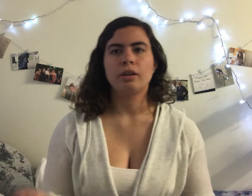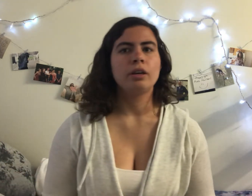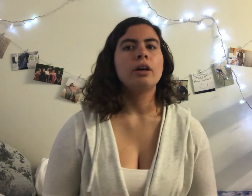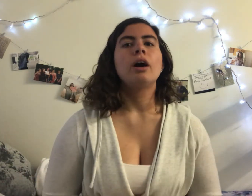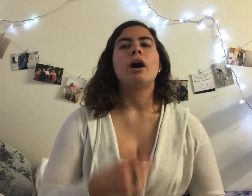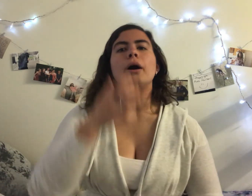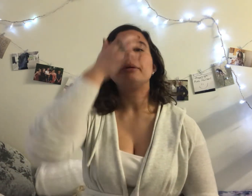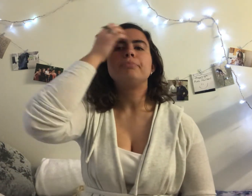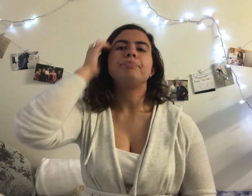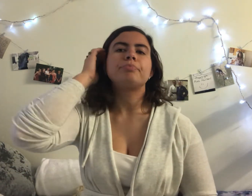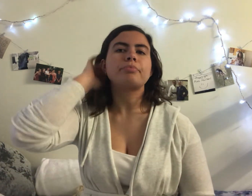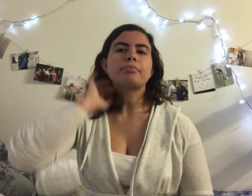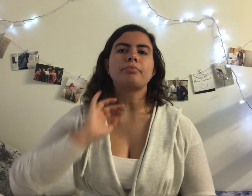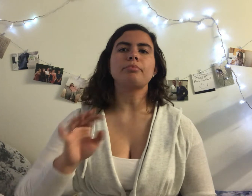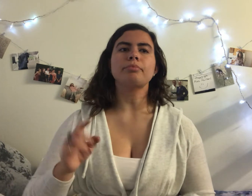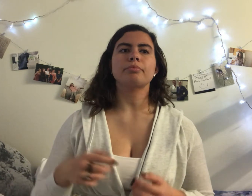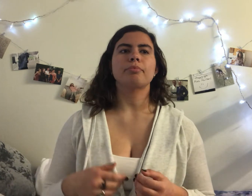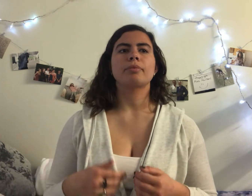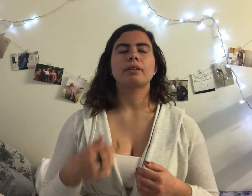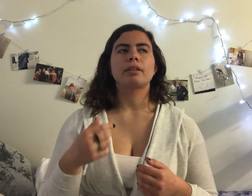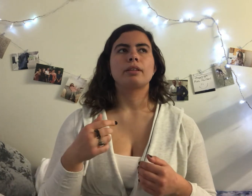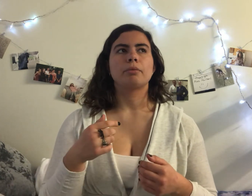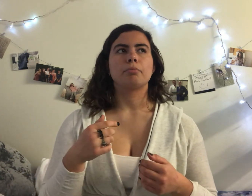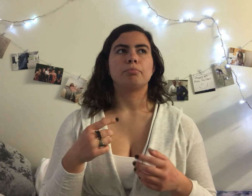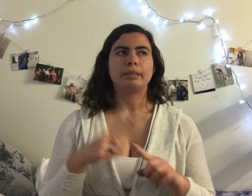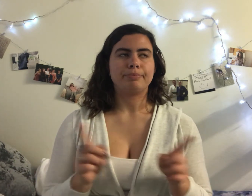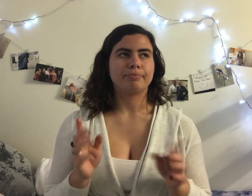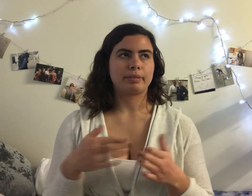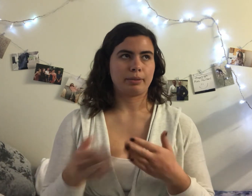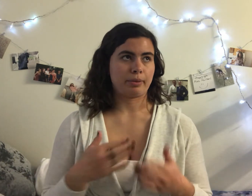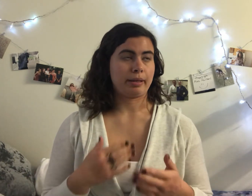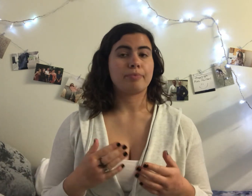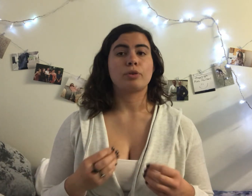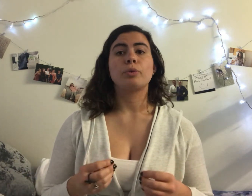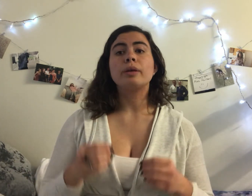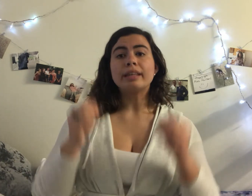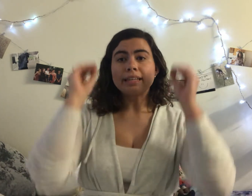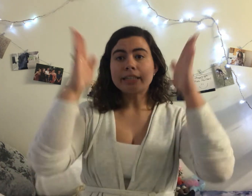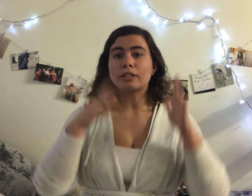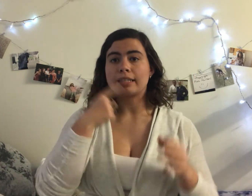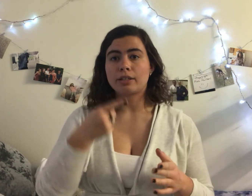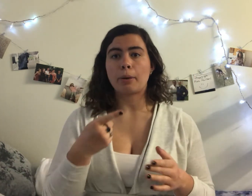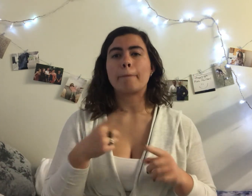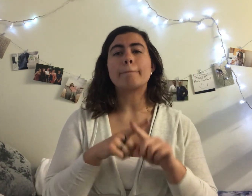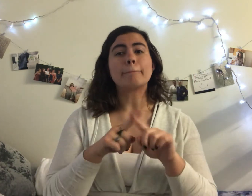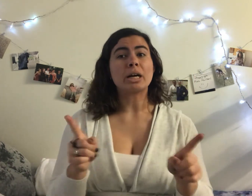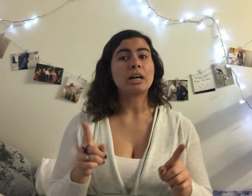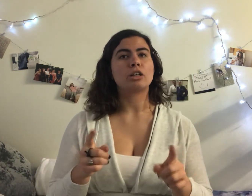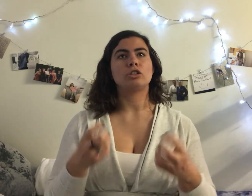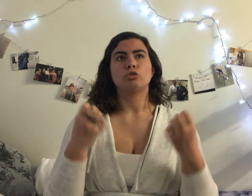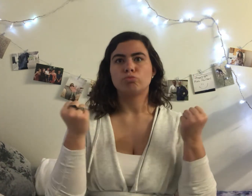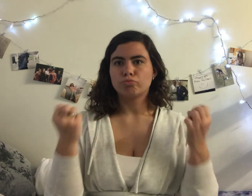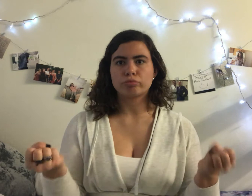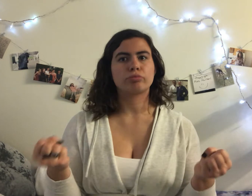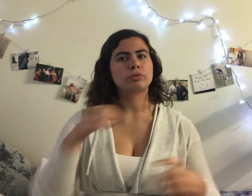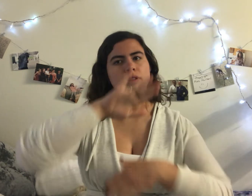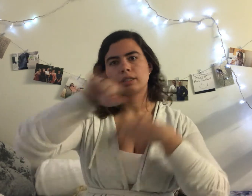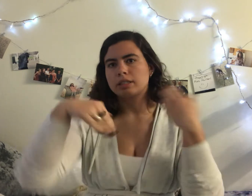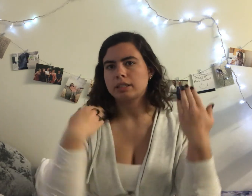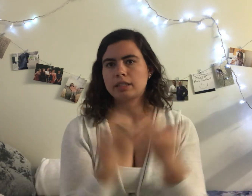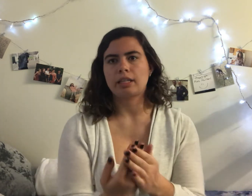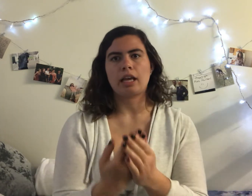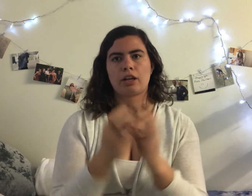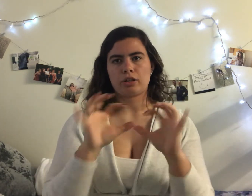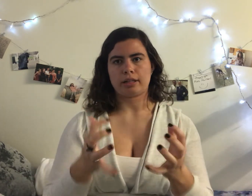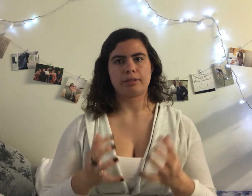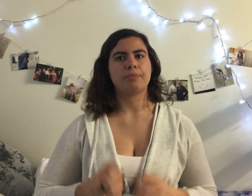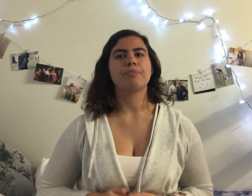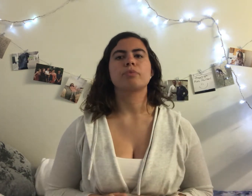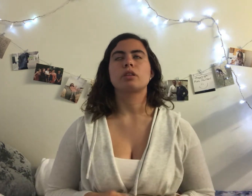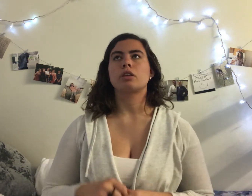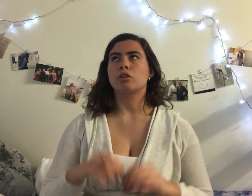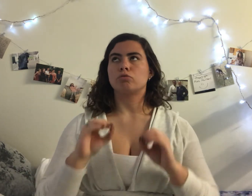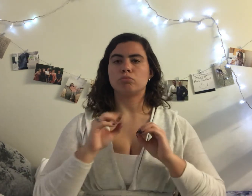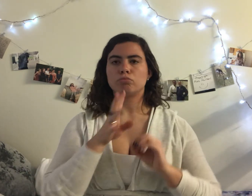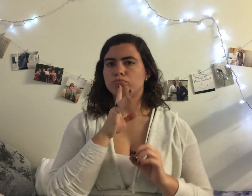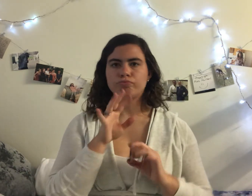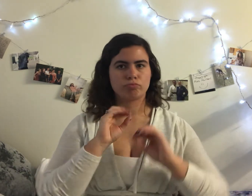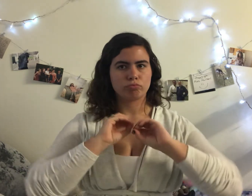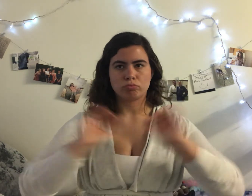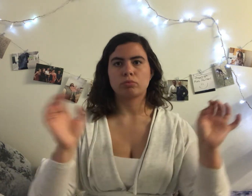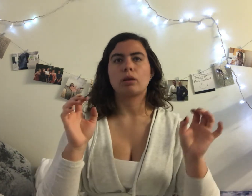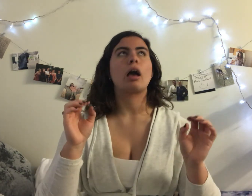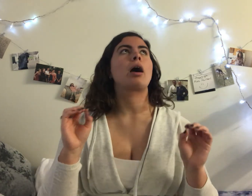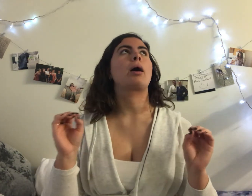Anyway, that teacher is hearing, but she signs the entire class. She's never talked.